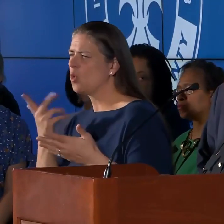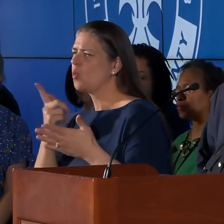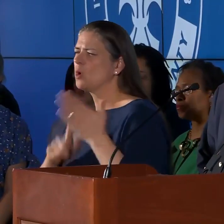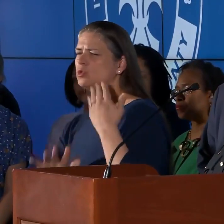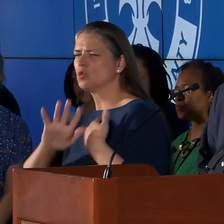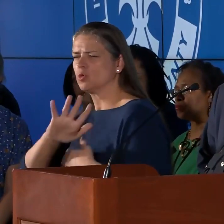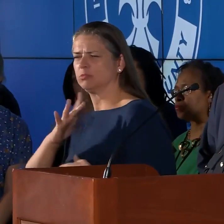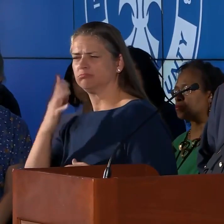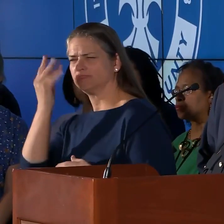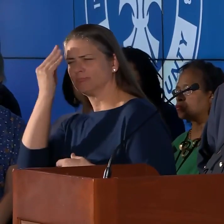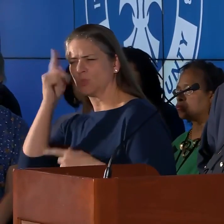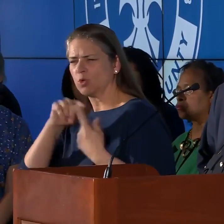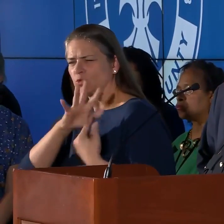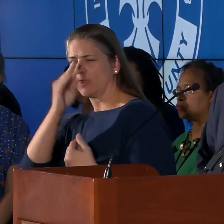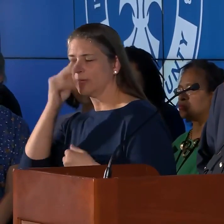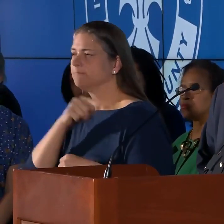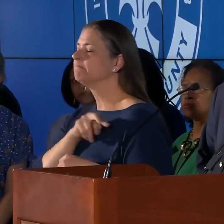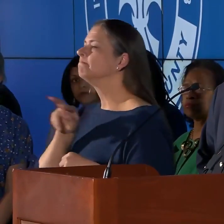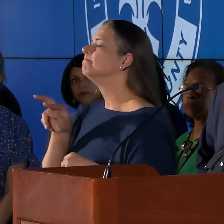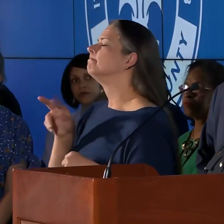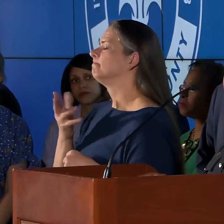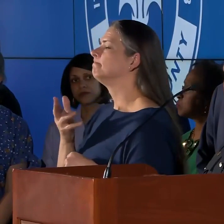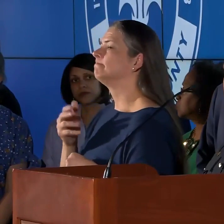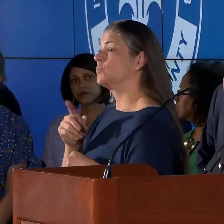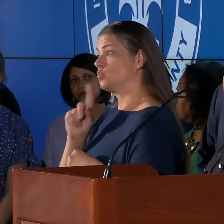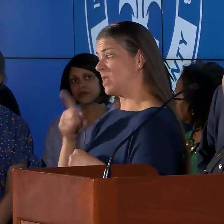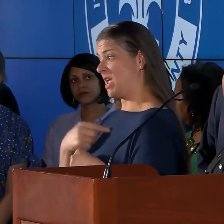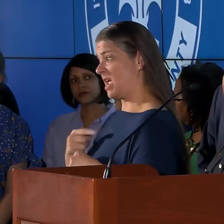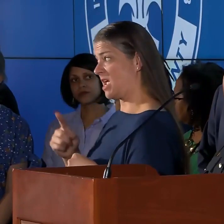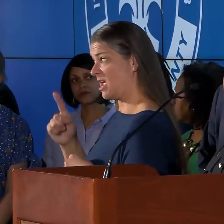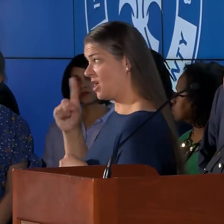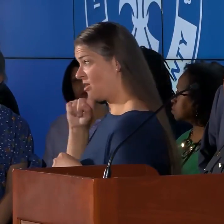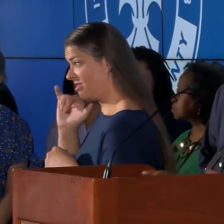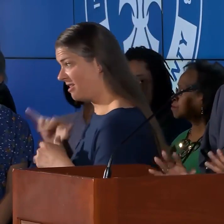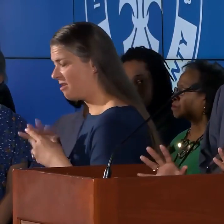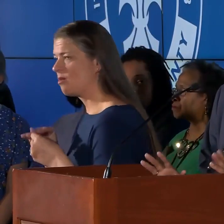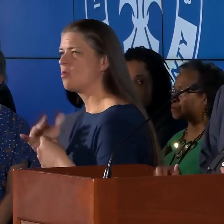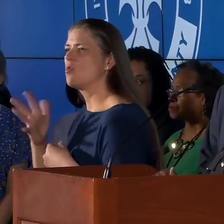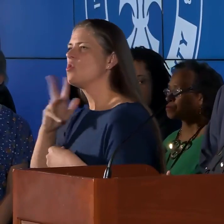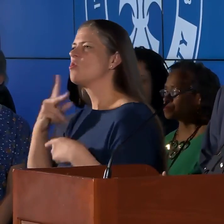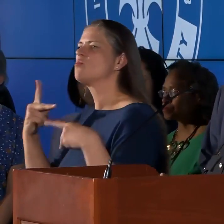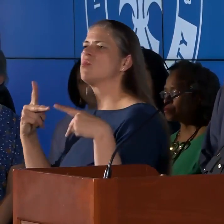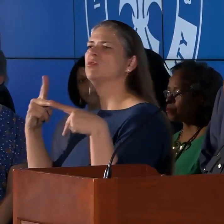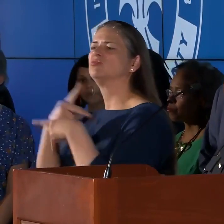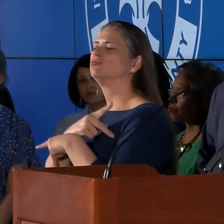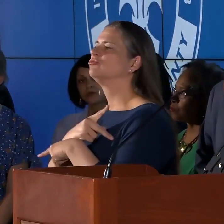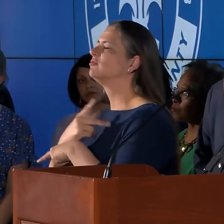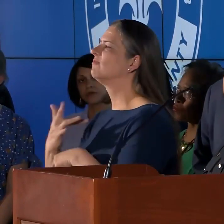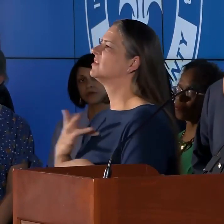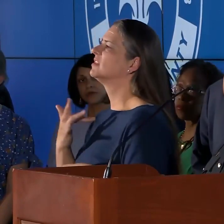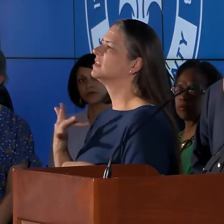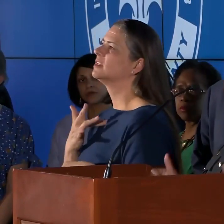there? That is one of the worst moments within any police chief's tenure being